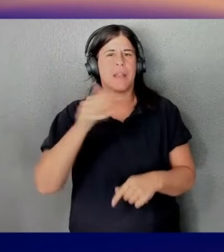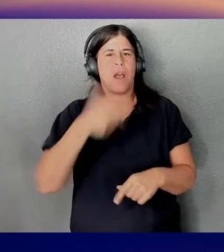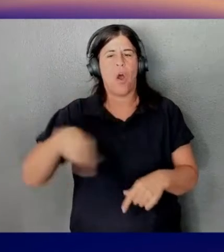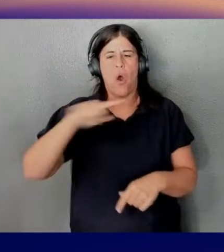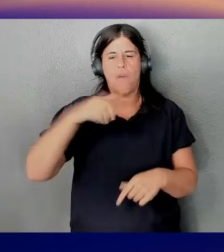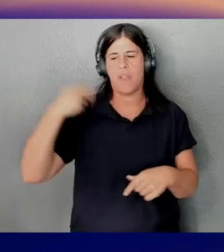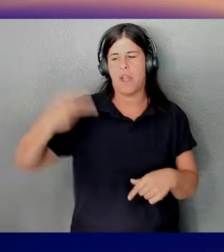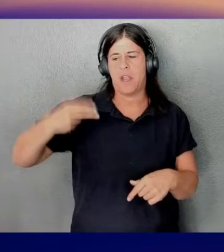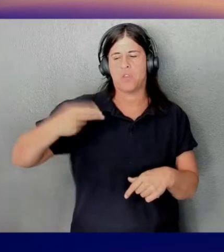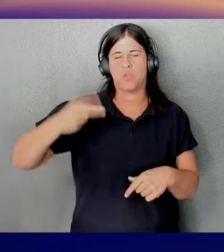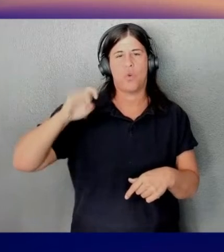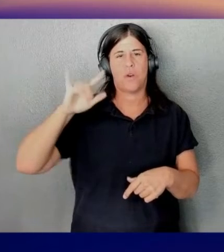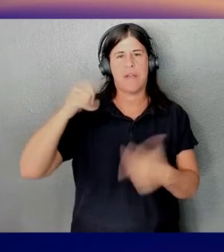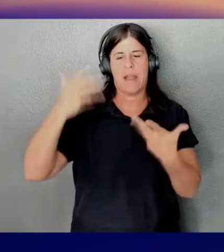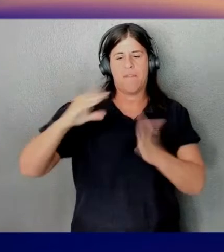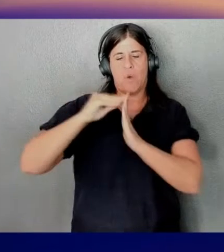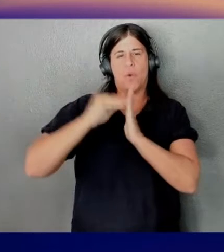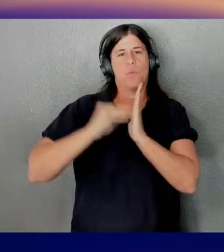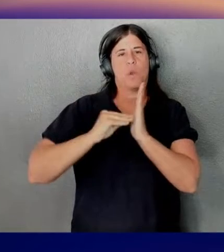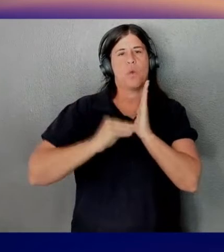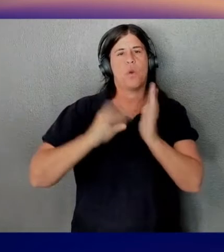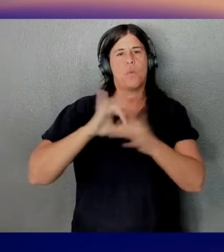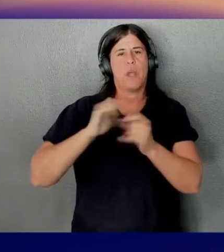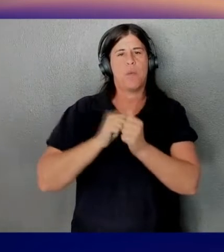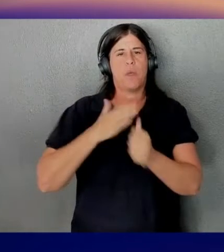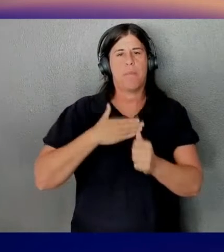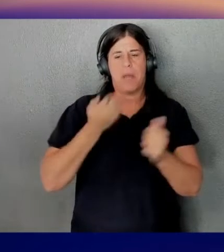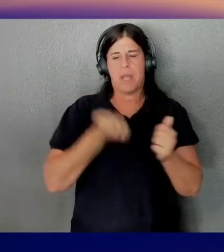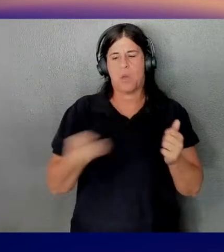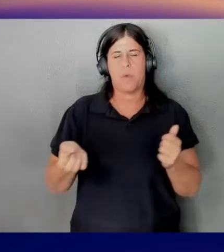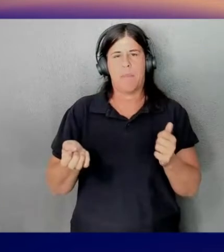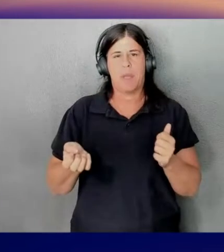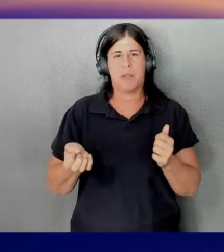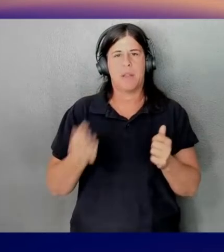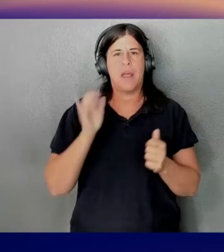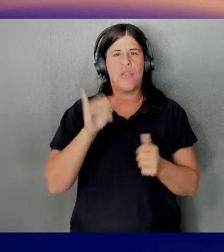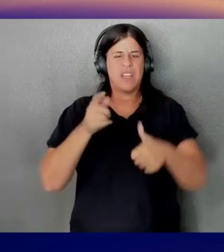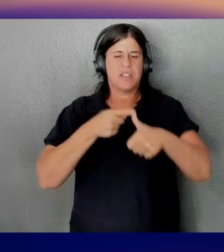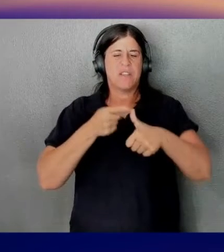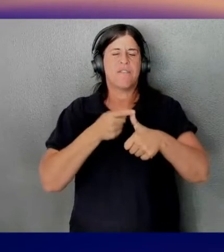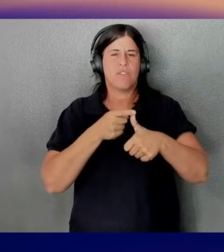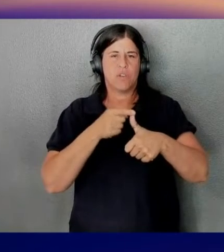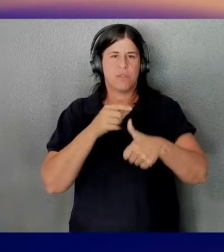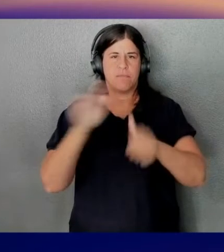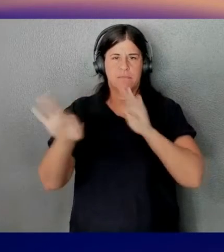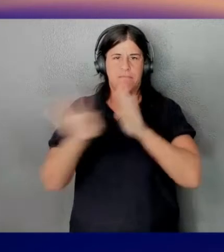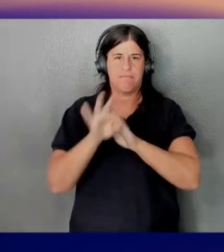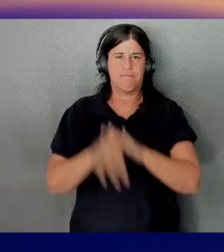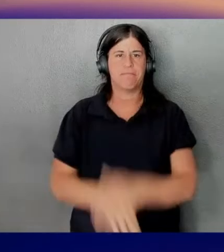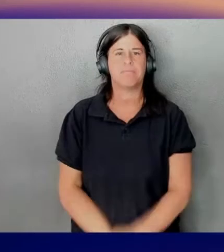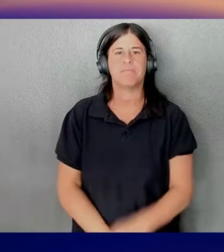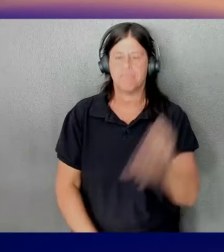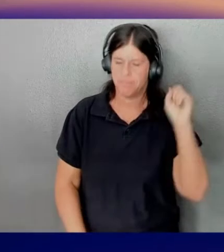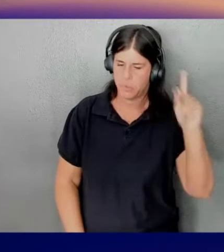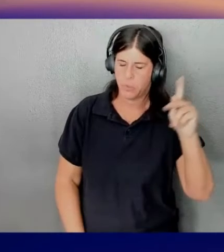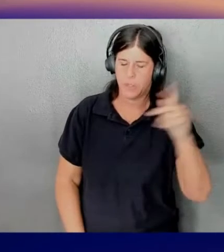about my equipment, right. So this is the first step select. [Steve] Okay. So I just import the data